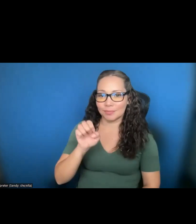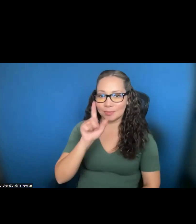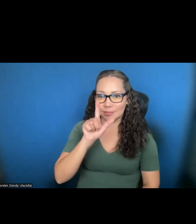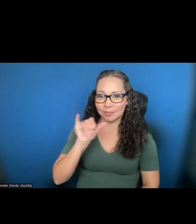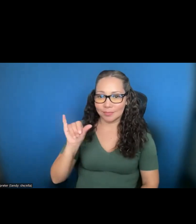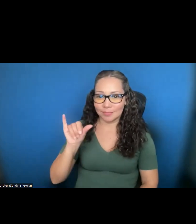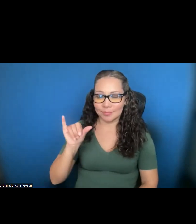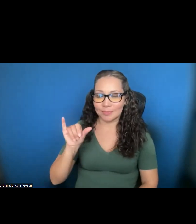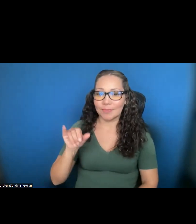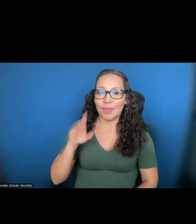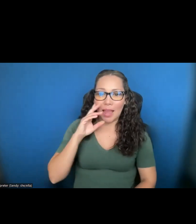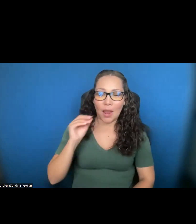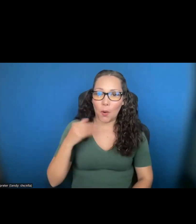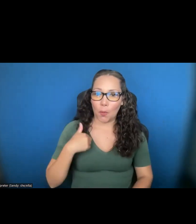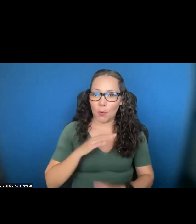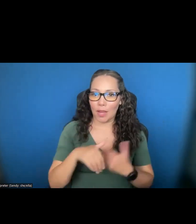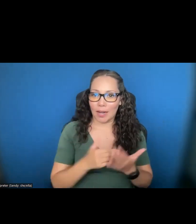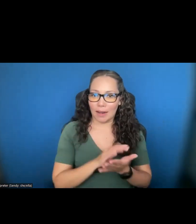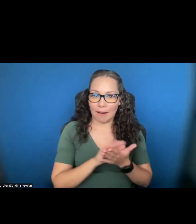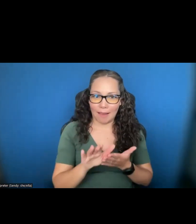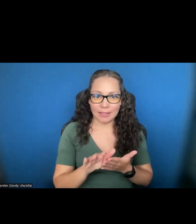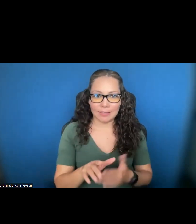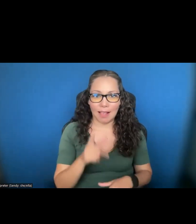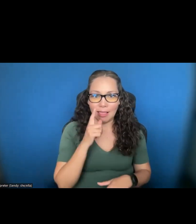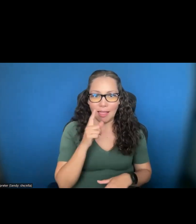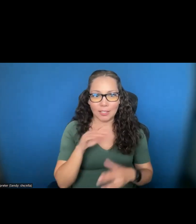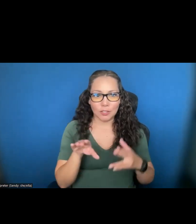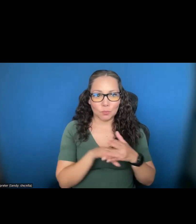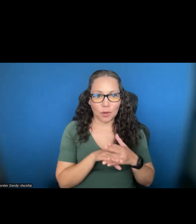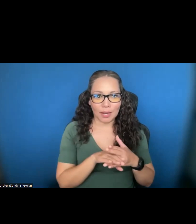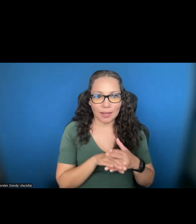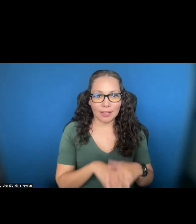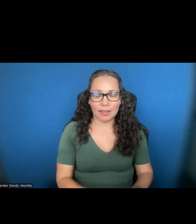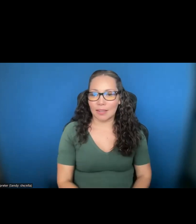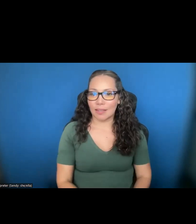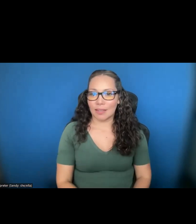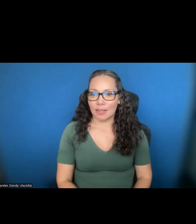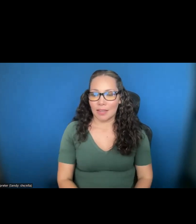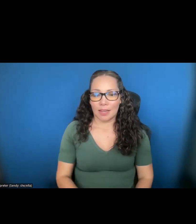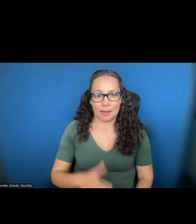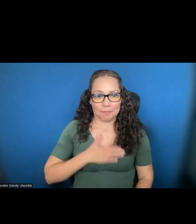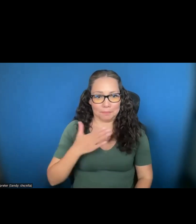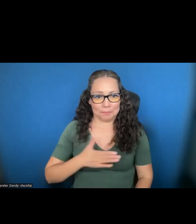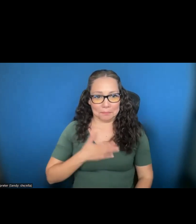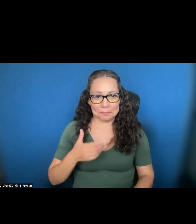had a nice lunch break and I'm so glad I get to follow the the business plan um I'm sure